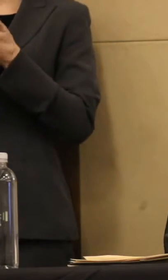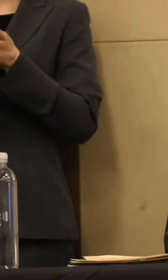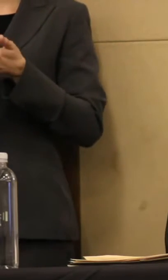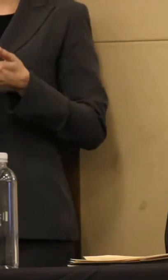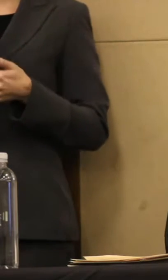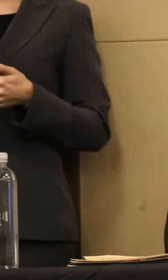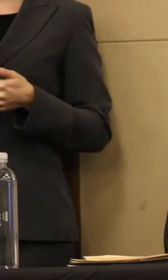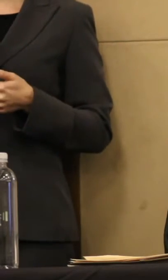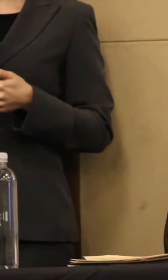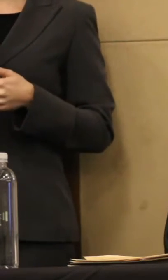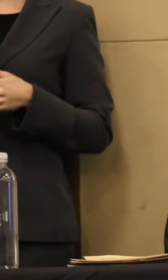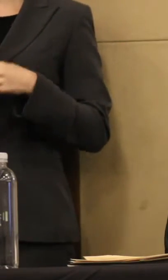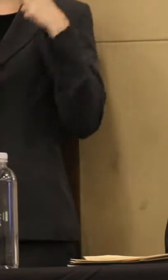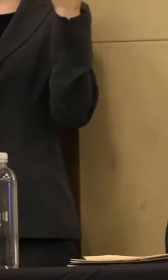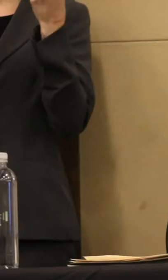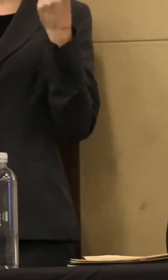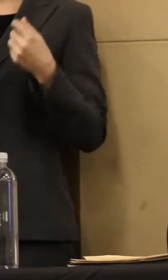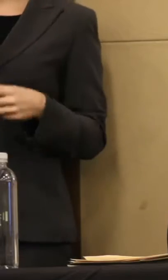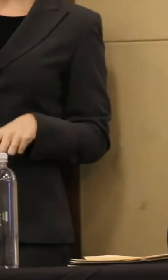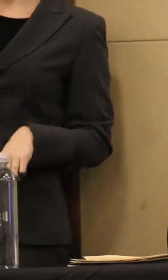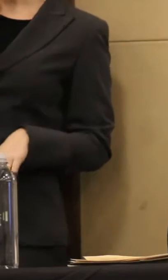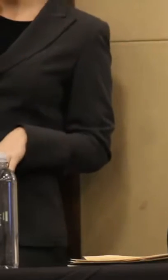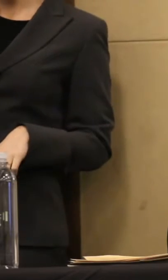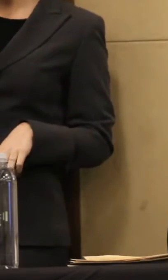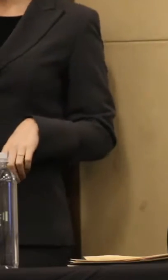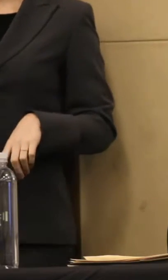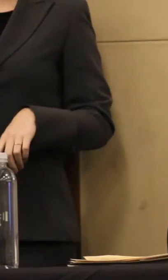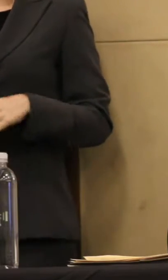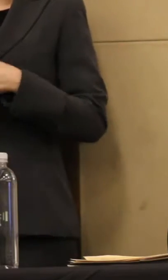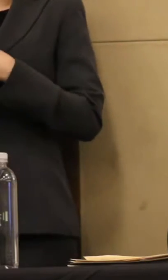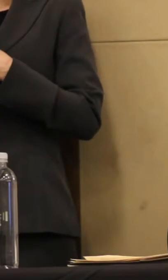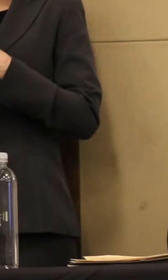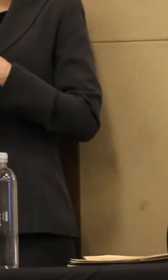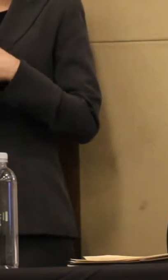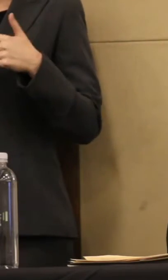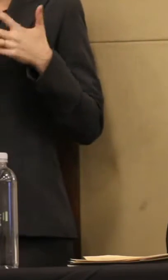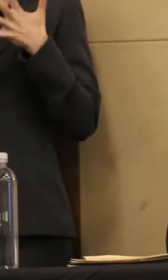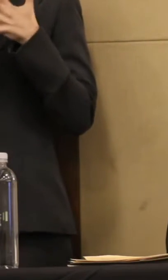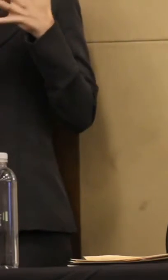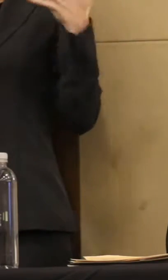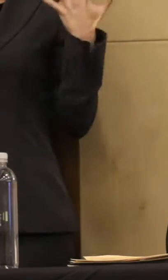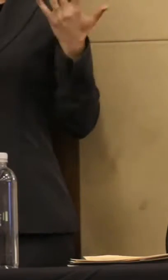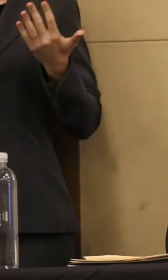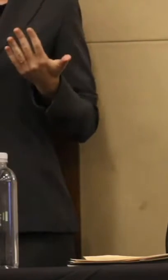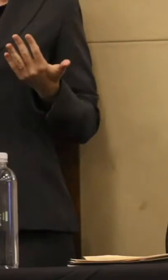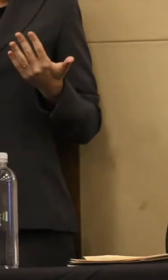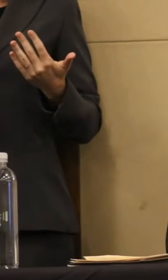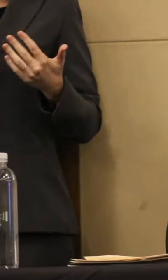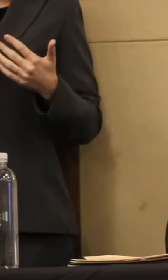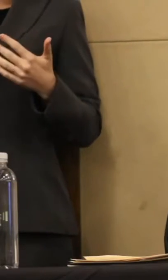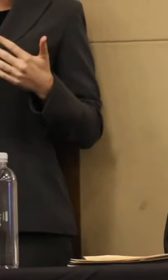And the ADA has had tremendous benefits for people with disabilities.